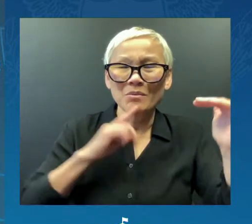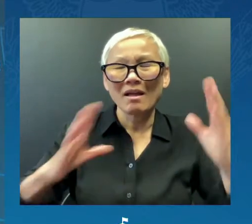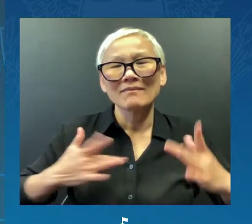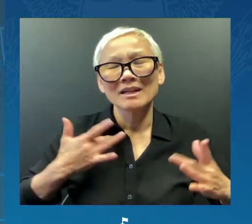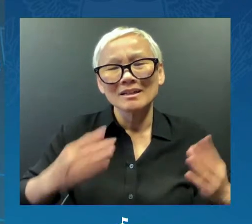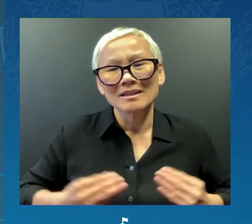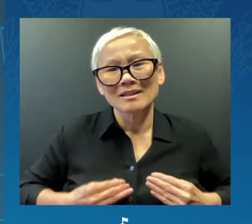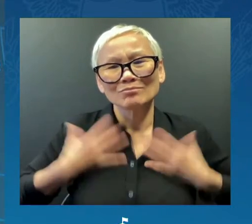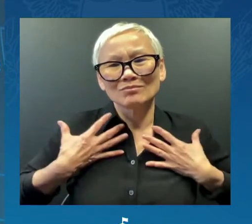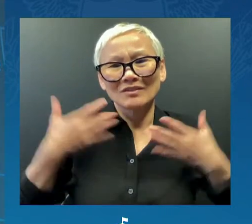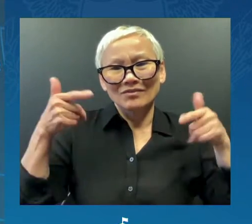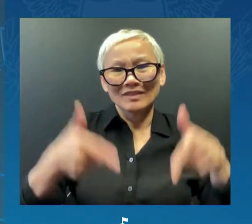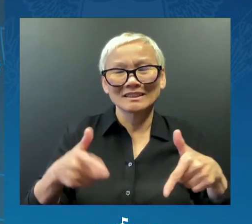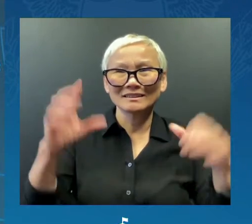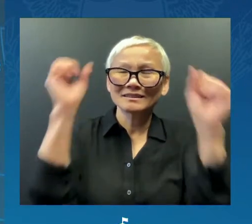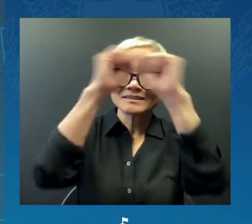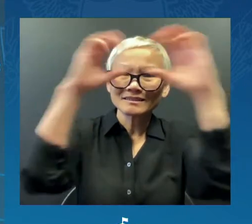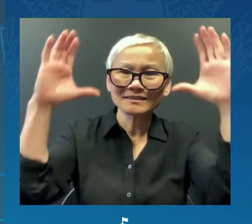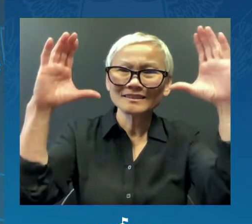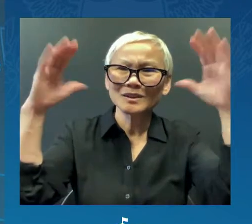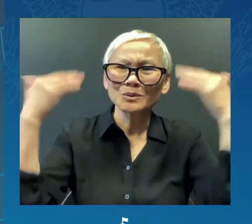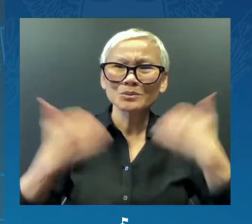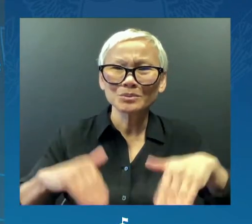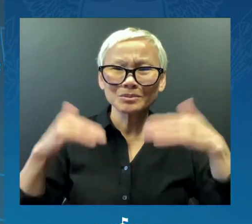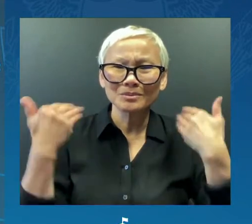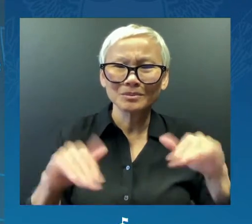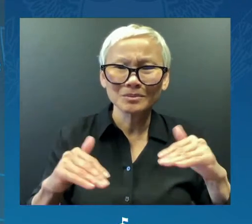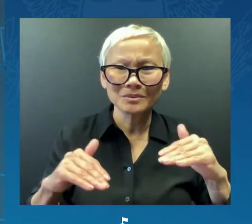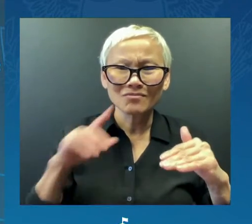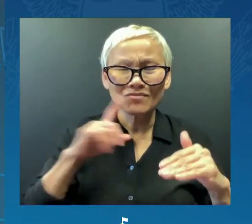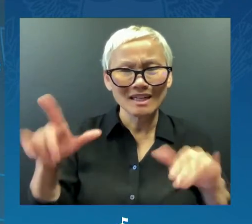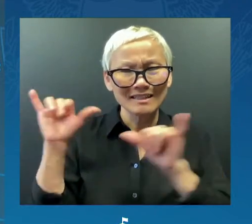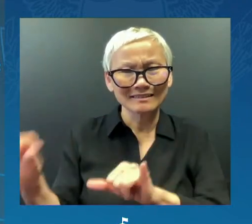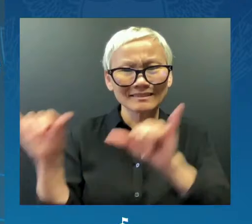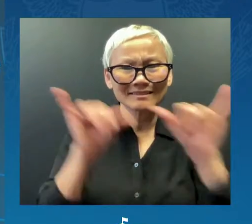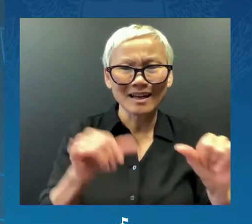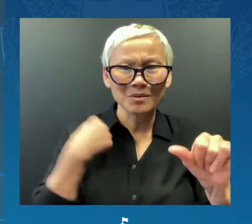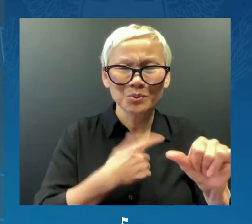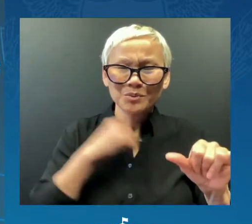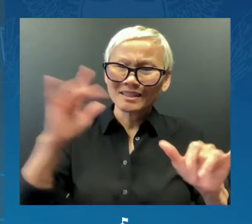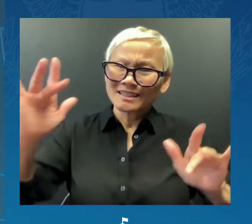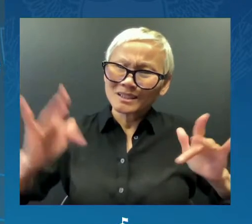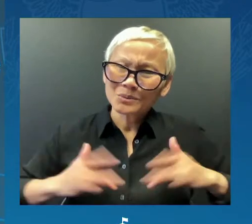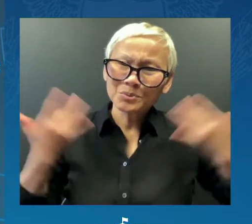as we have the honor to host the U.S.-Africa Leaders Summit this week.